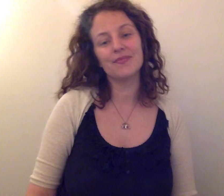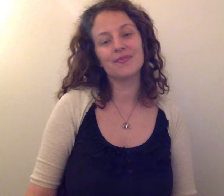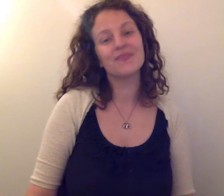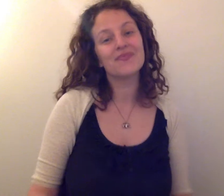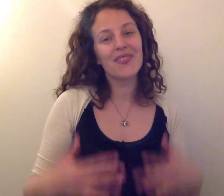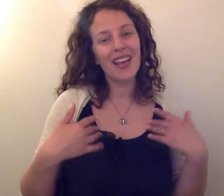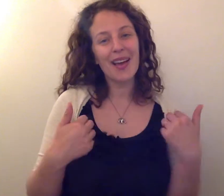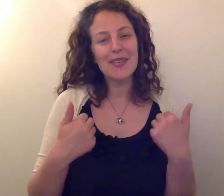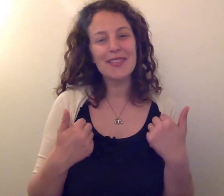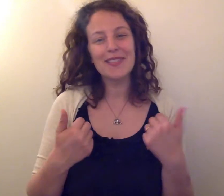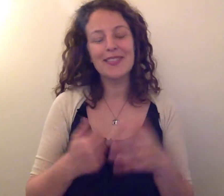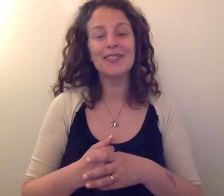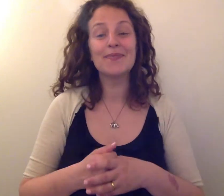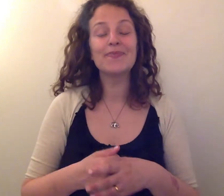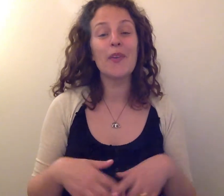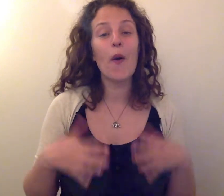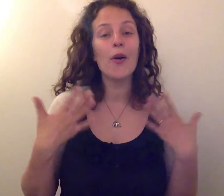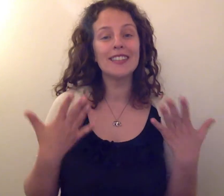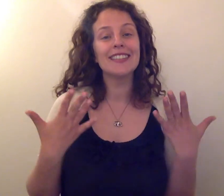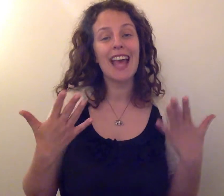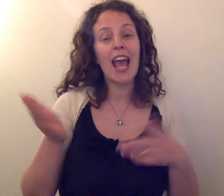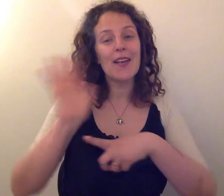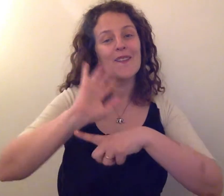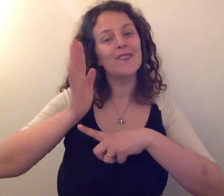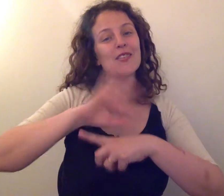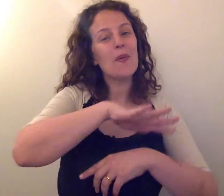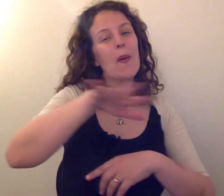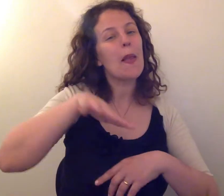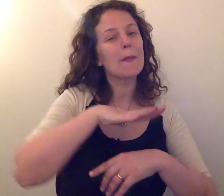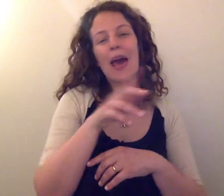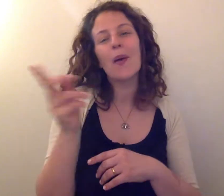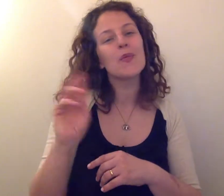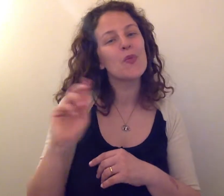How are you? Todays video is about what?